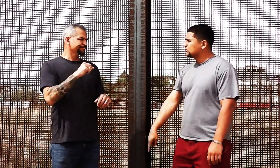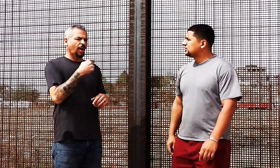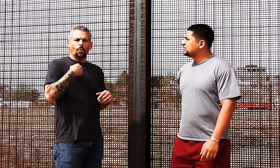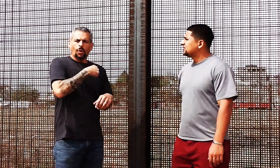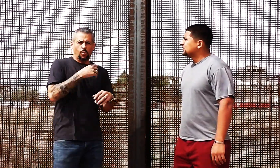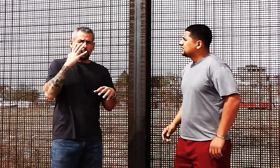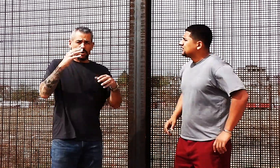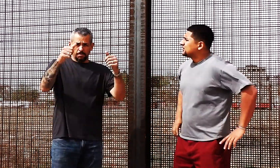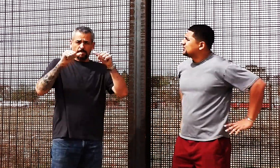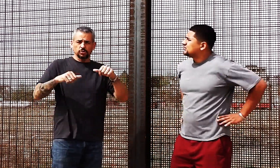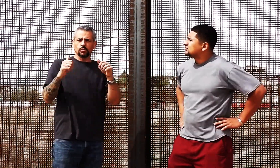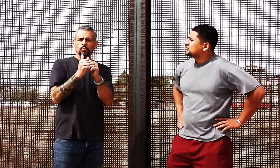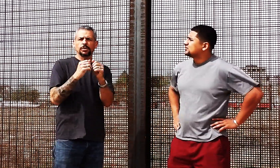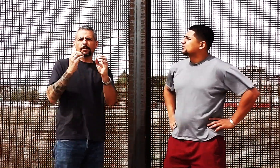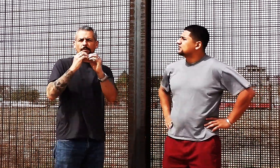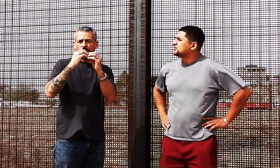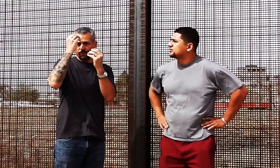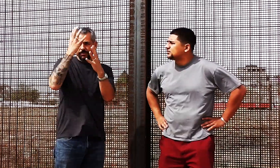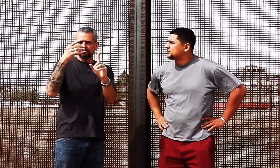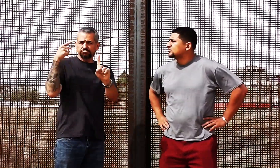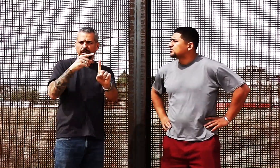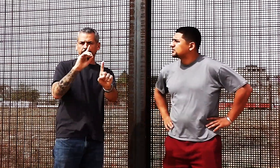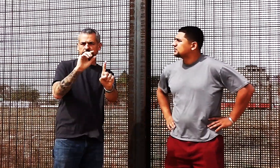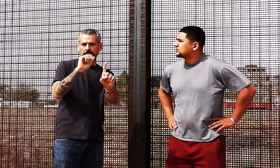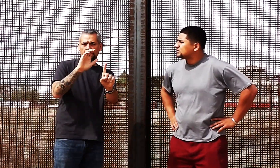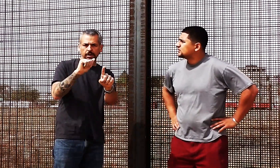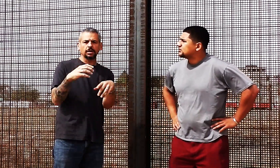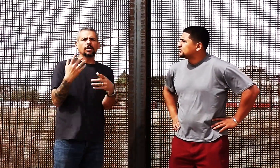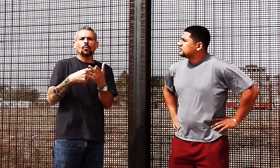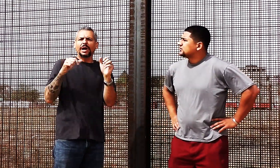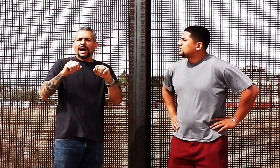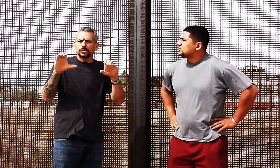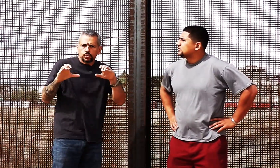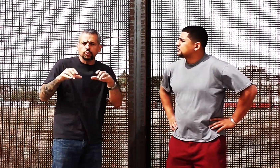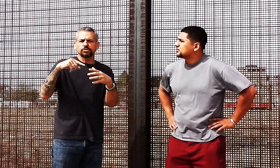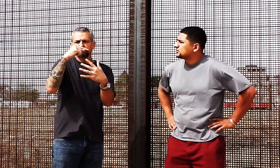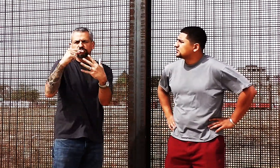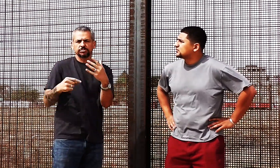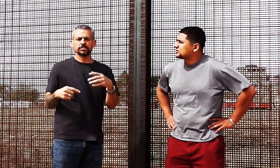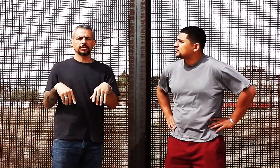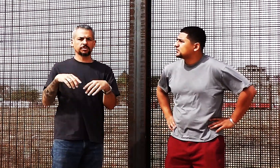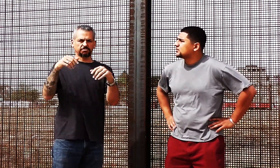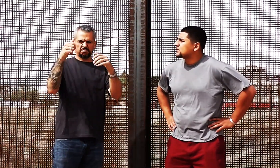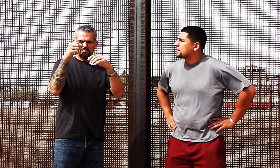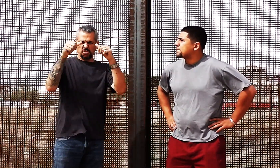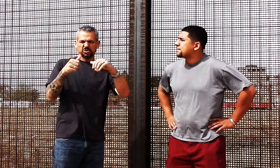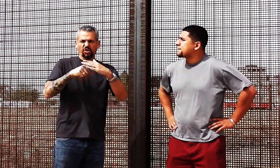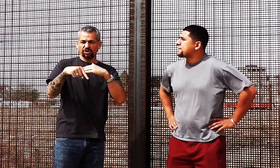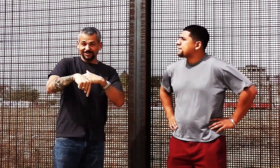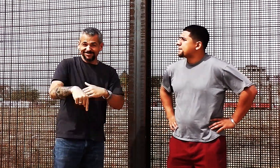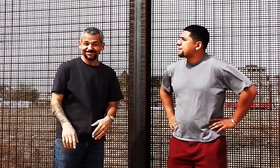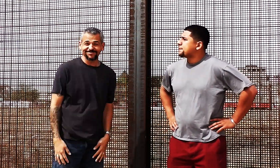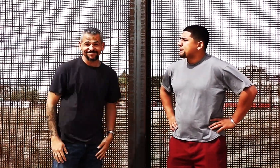For sure! We will post more information regarding DACA. What we can do? Things like that. All information will be posted under the post.